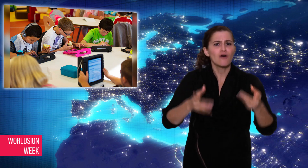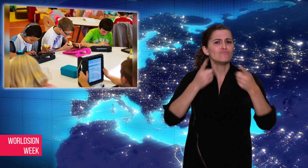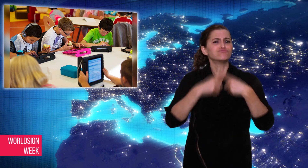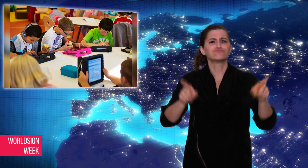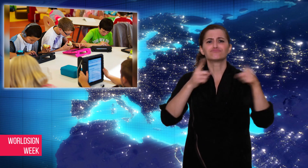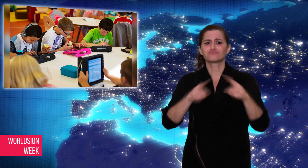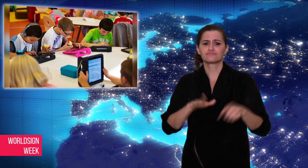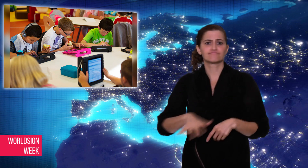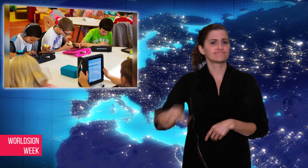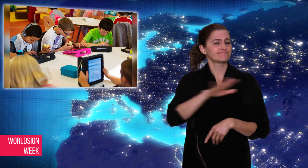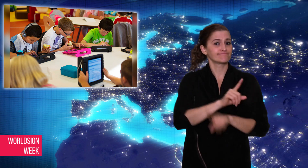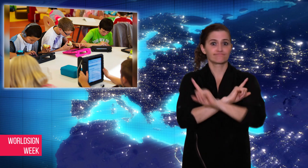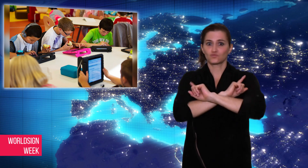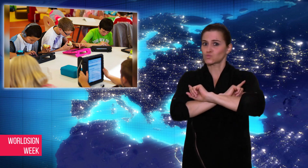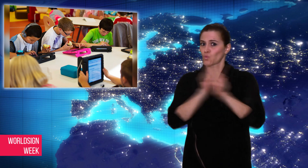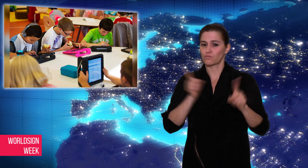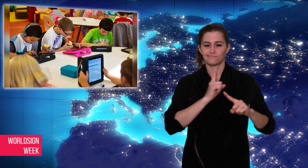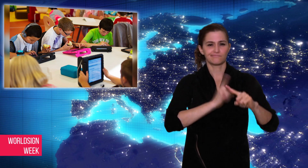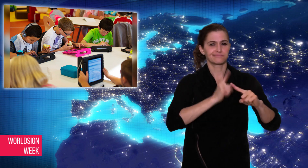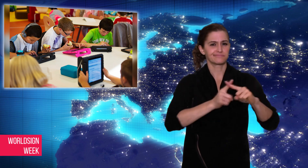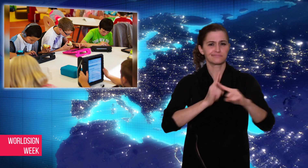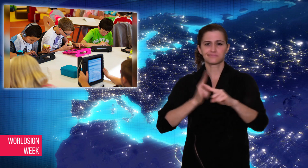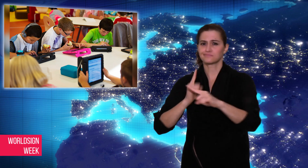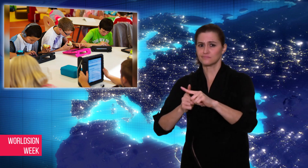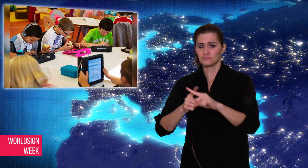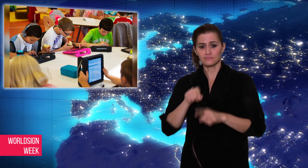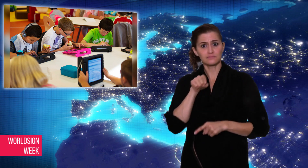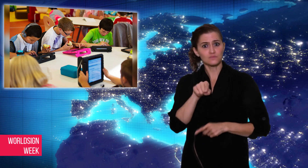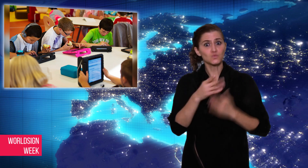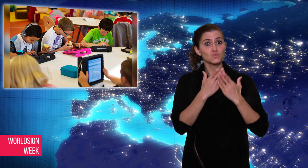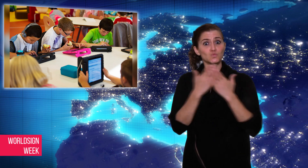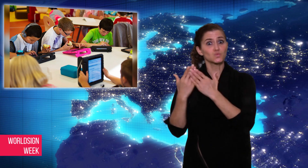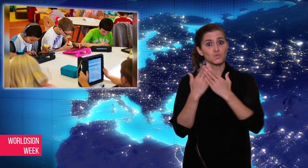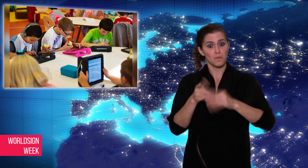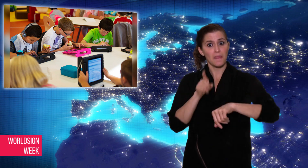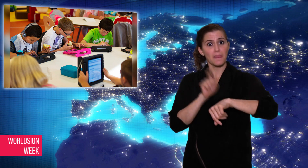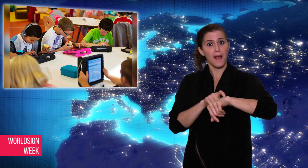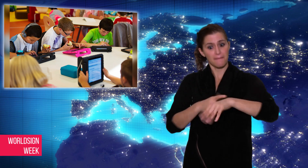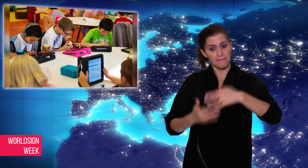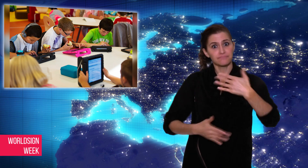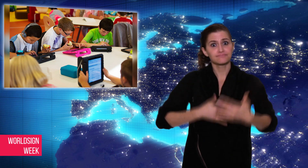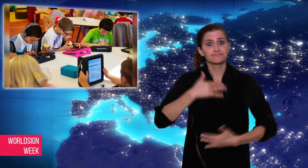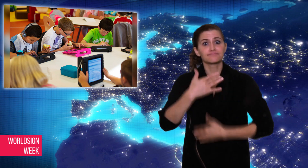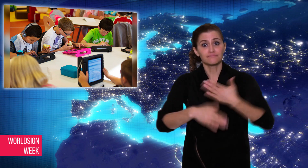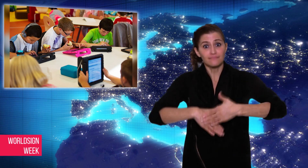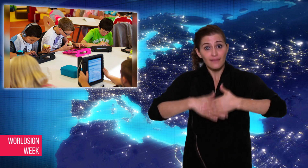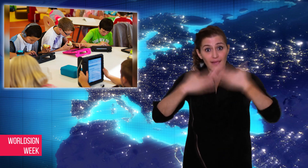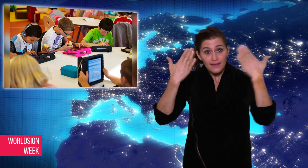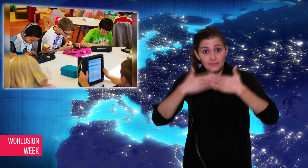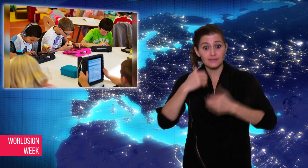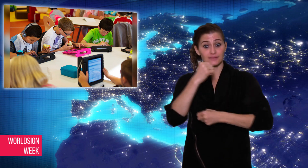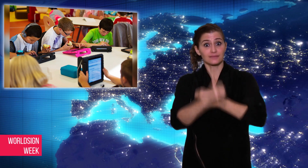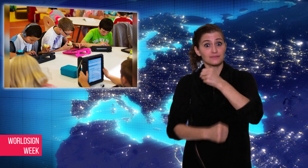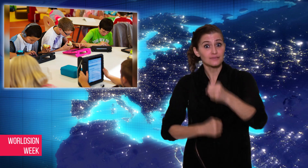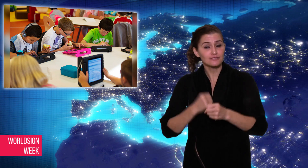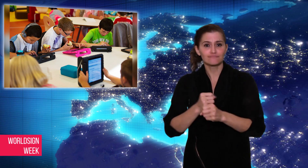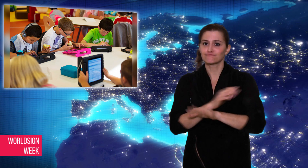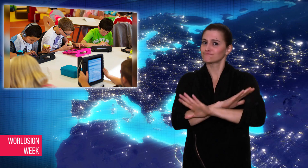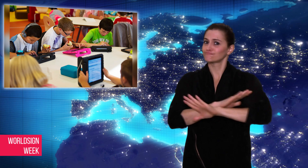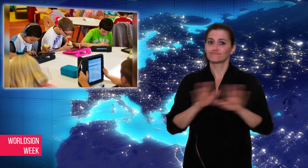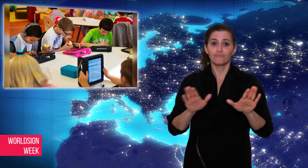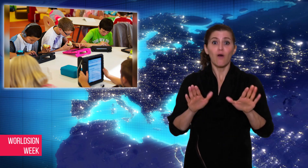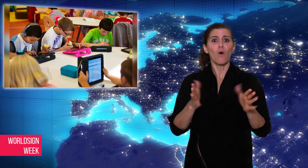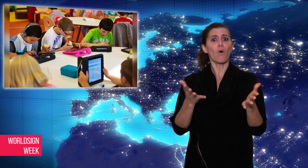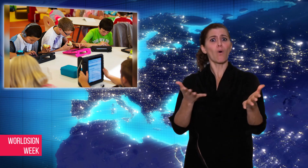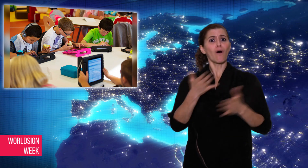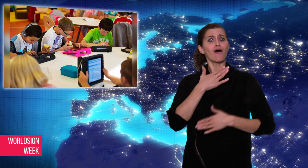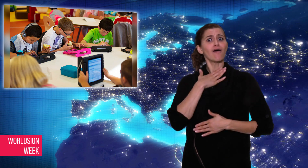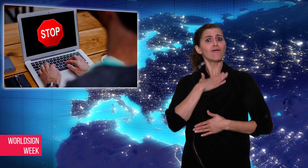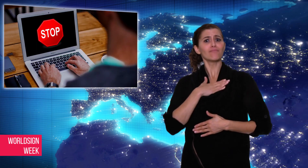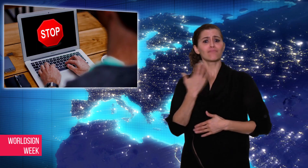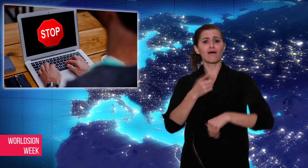connected devices in all primary and